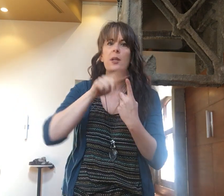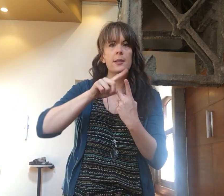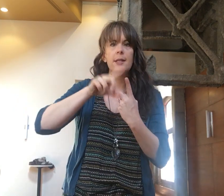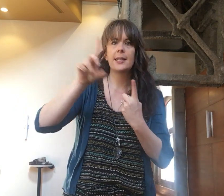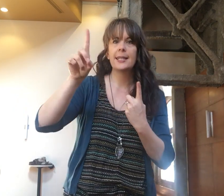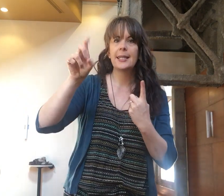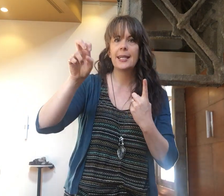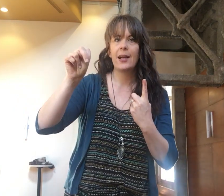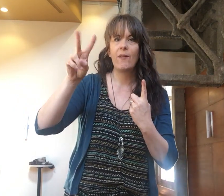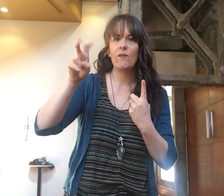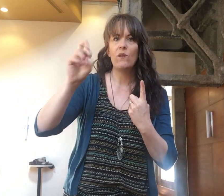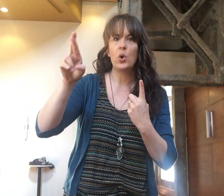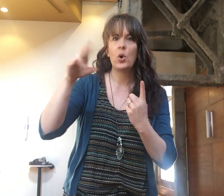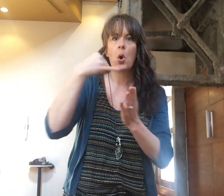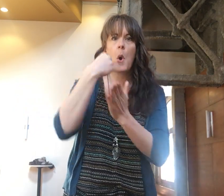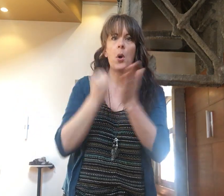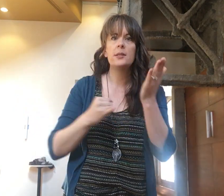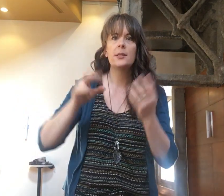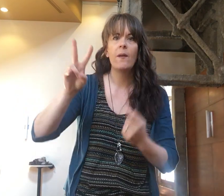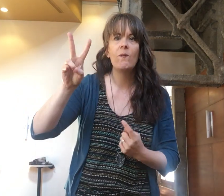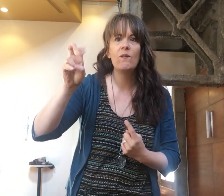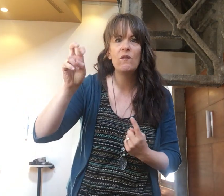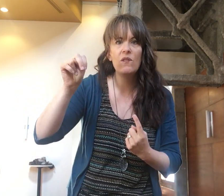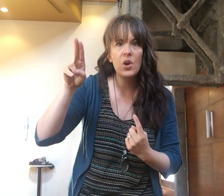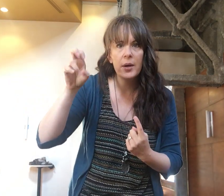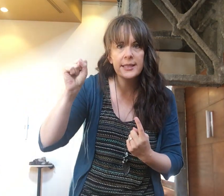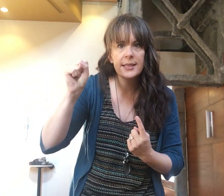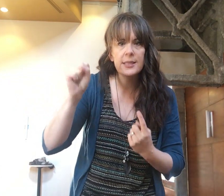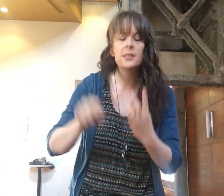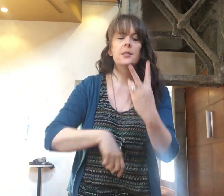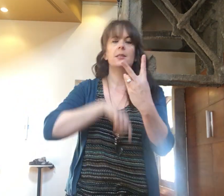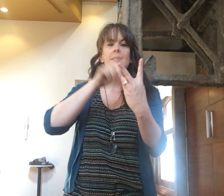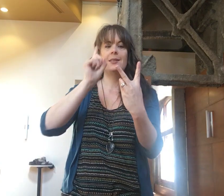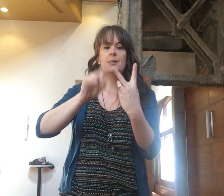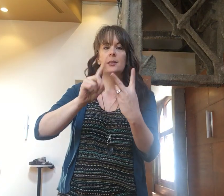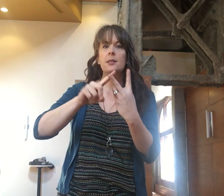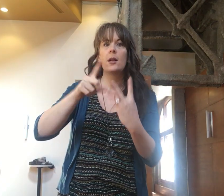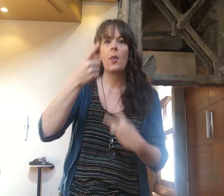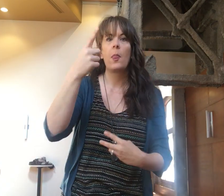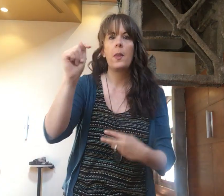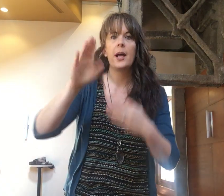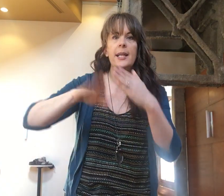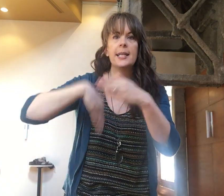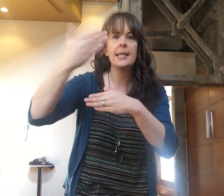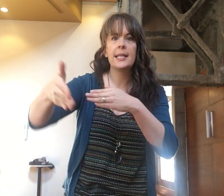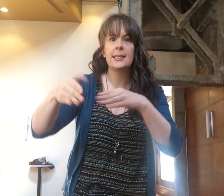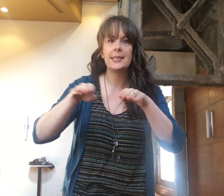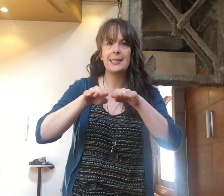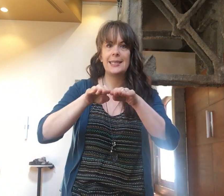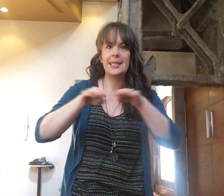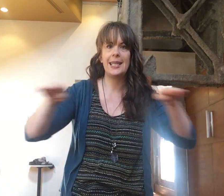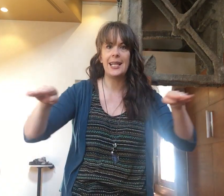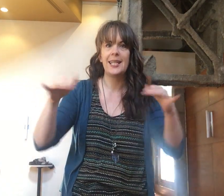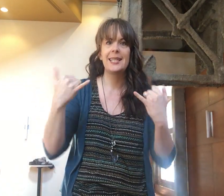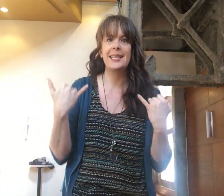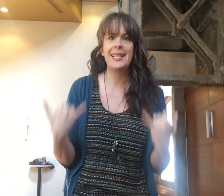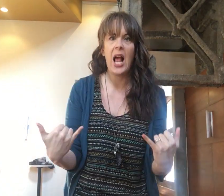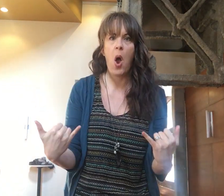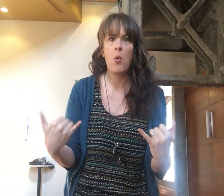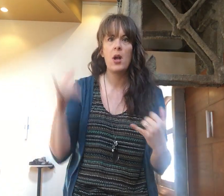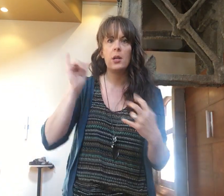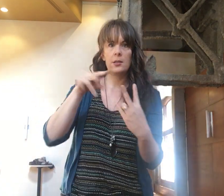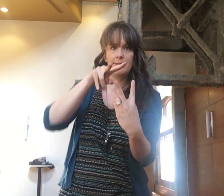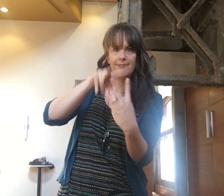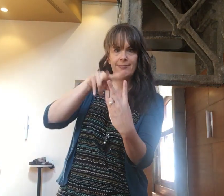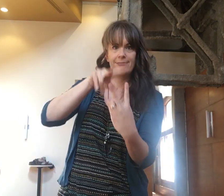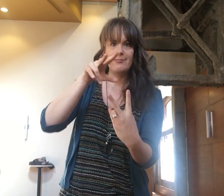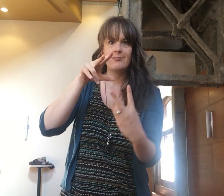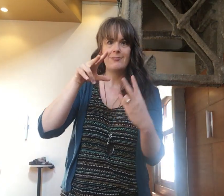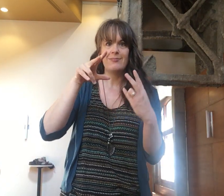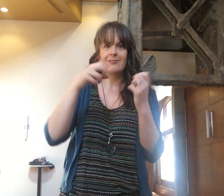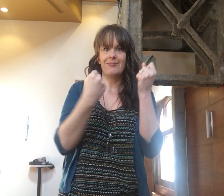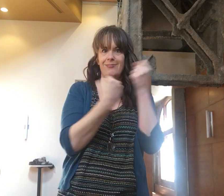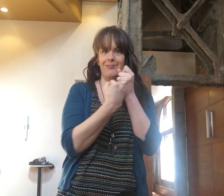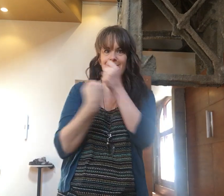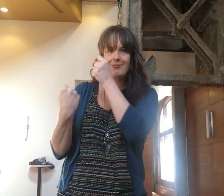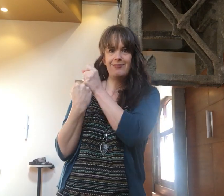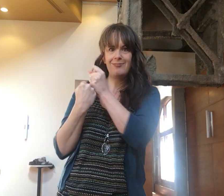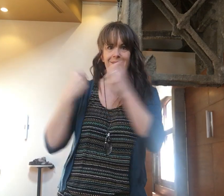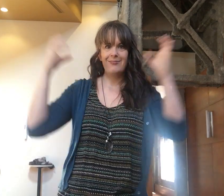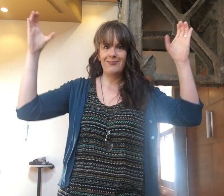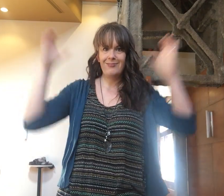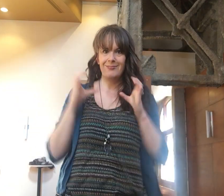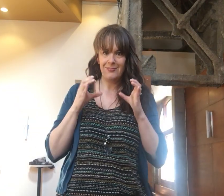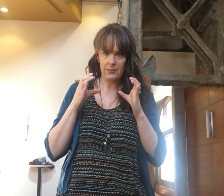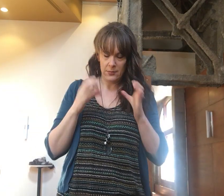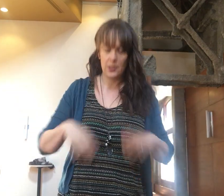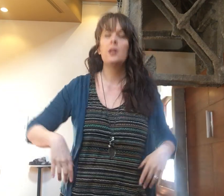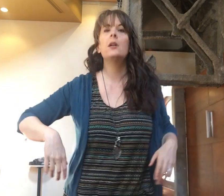Our sponsors are Denver Arts and Venues and The Next Stage Now.